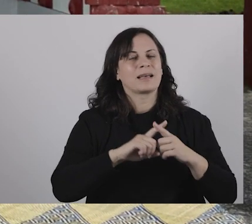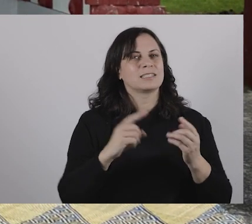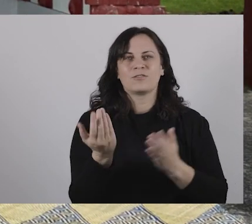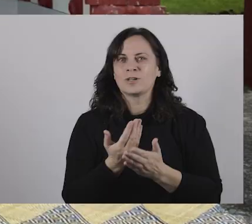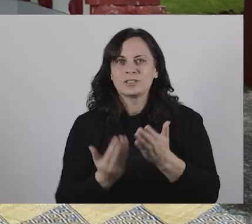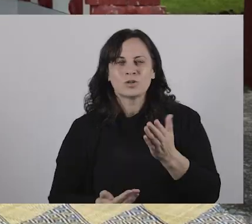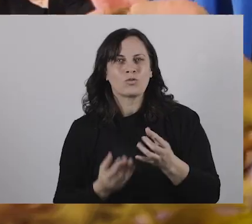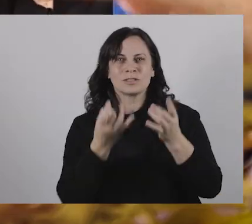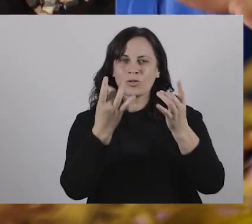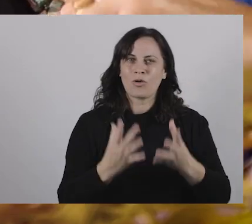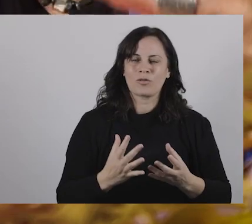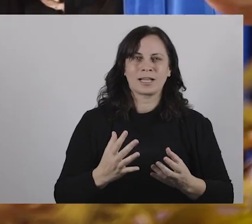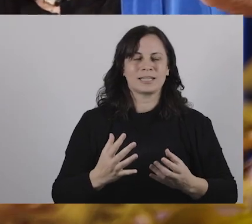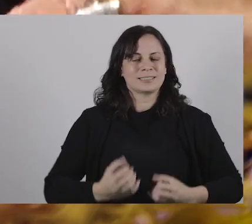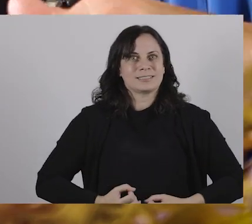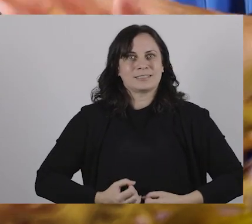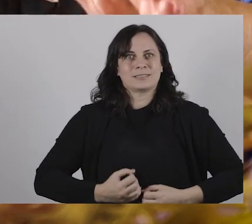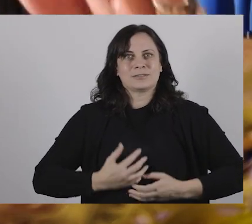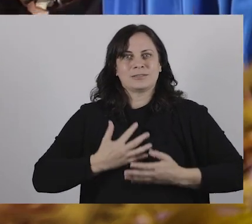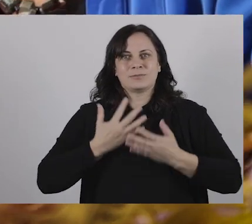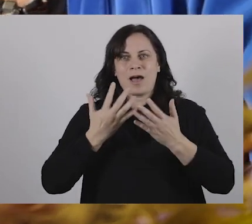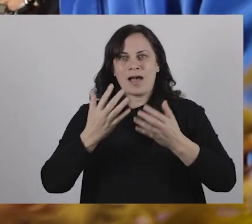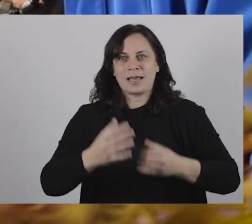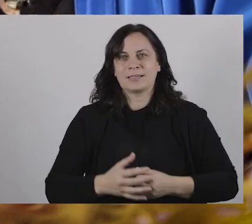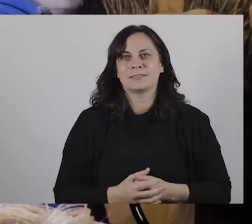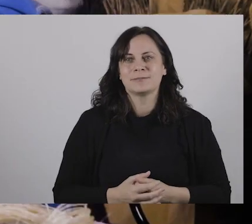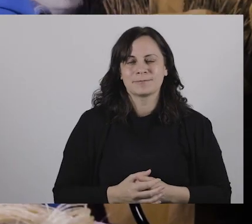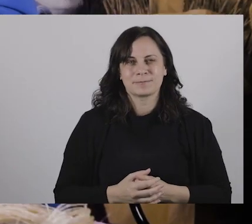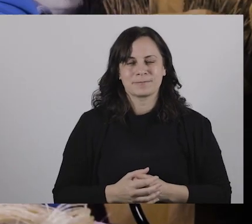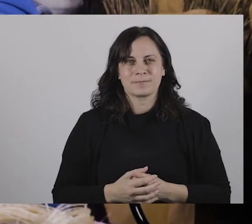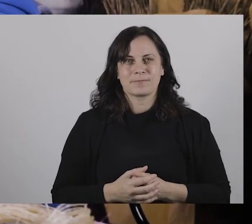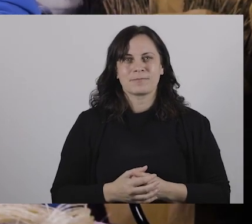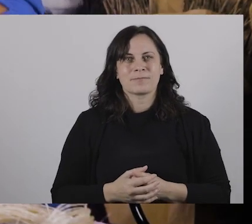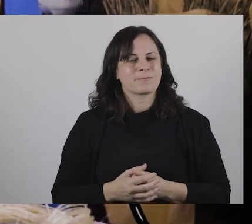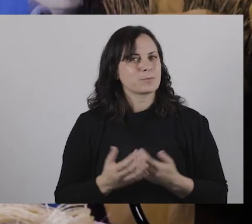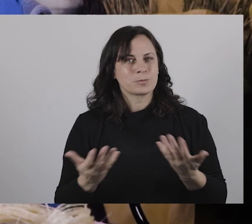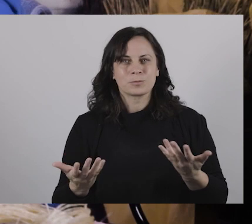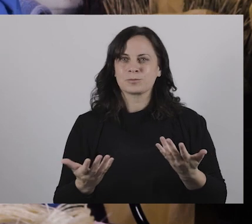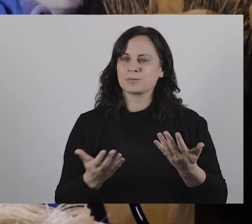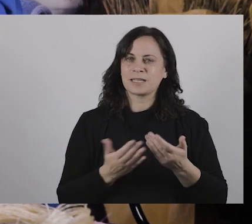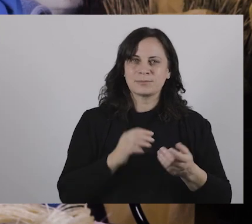pakiwaitara imbued in the whāriki. Irrespective of whether there's